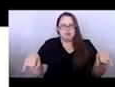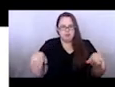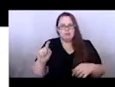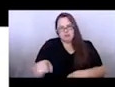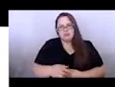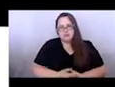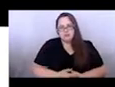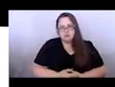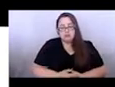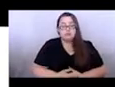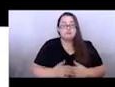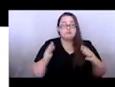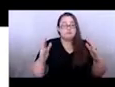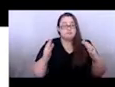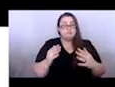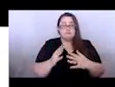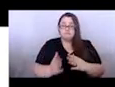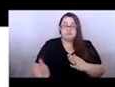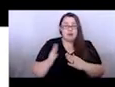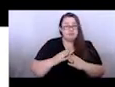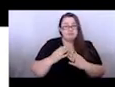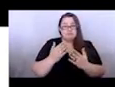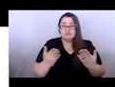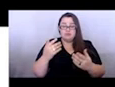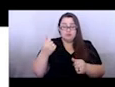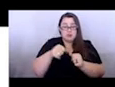And above all, a key thing to remember is be compassionate with yourself.